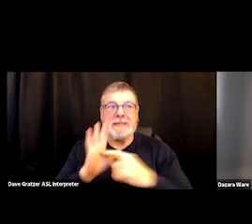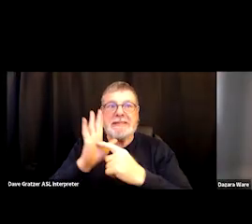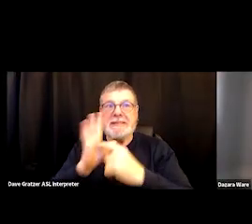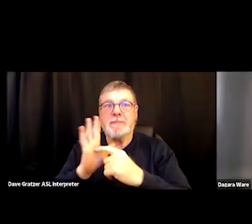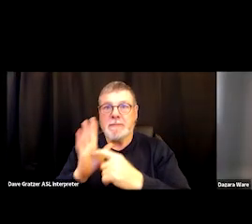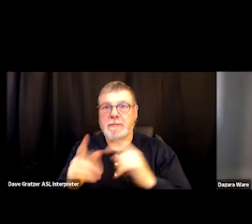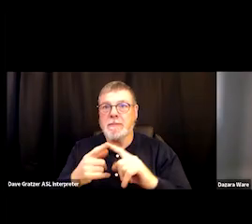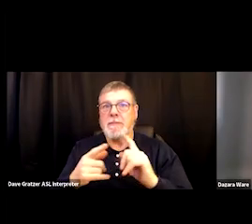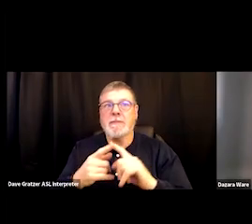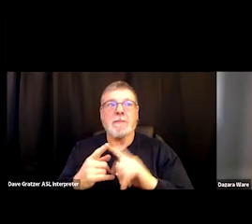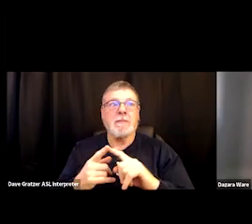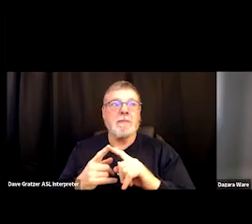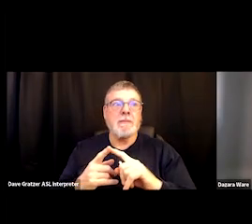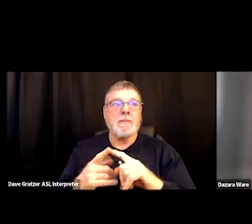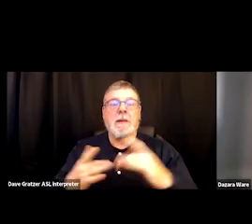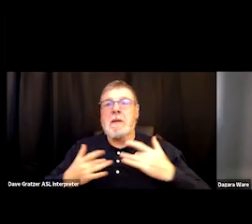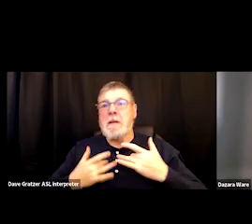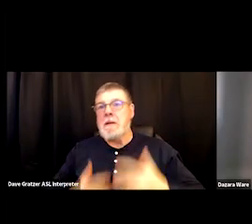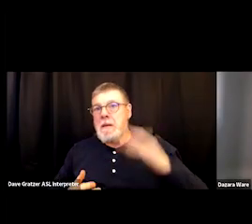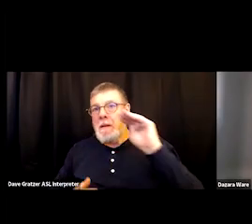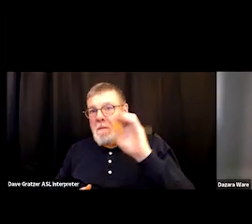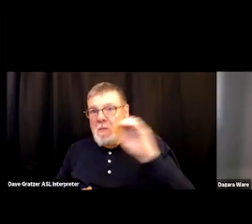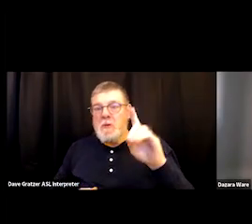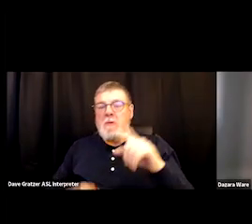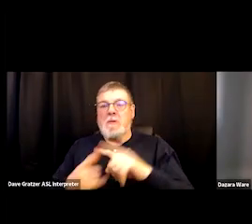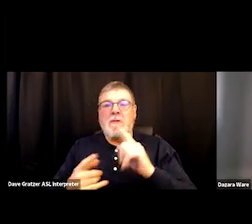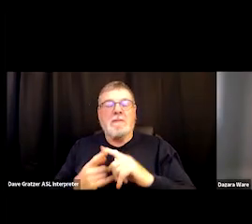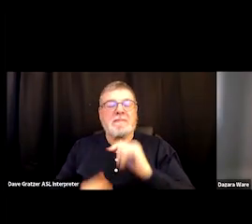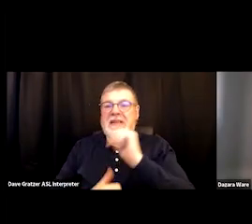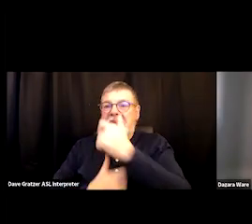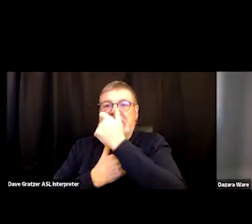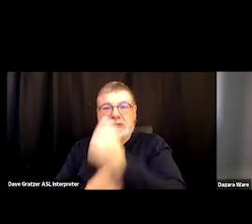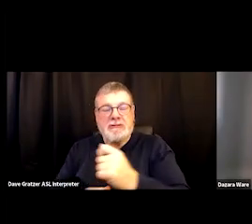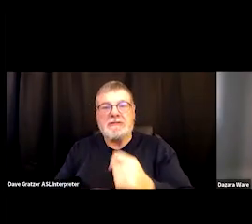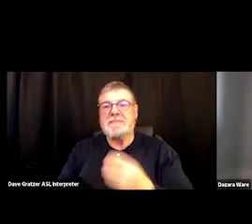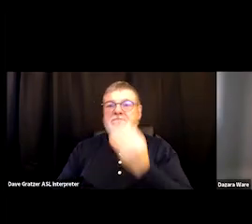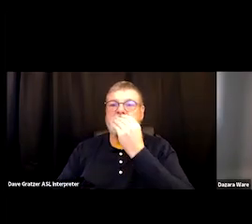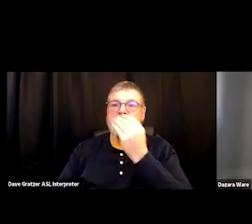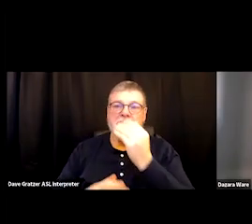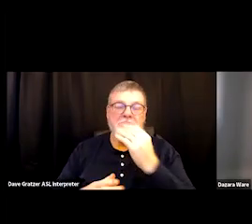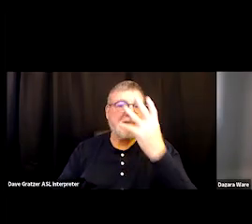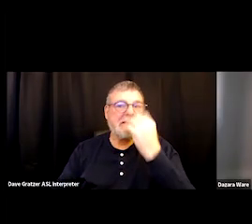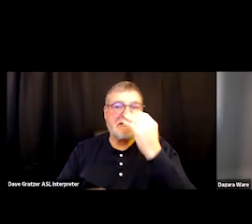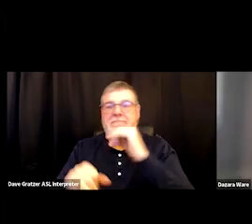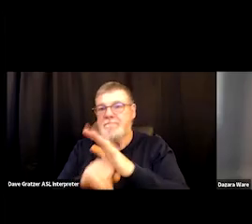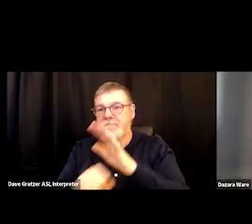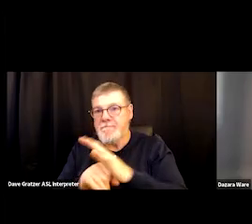depressed mood, diminished interest, appetite, disturbance, sleep disturbance, decreased energy,